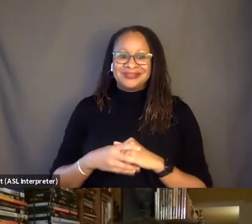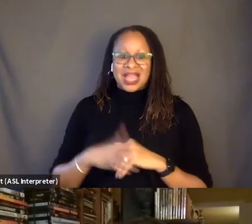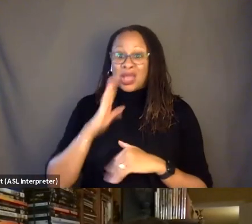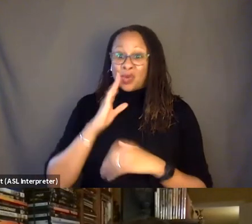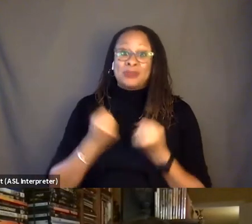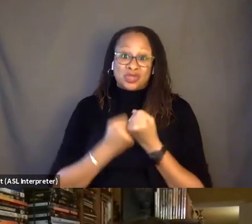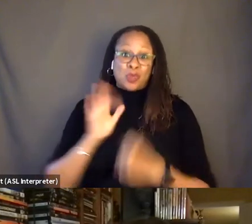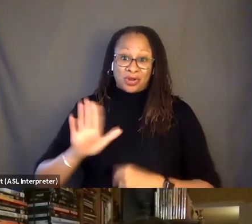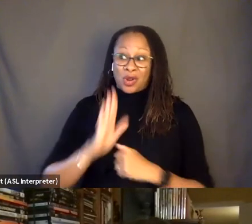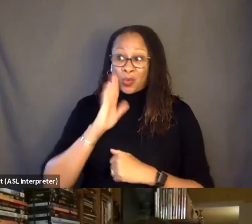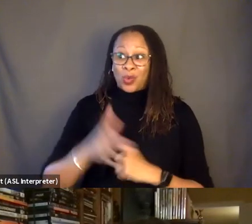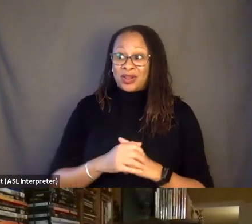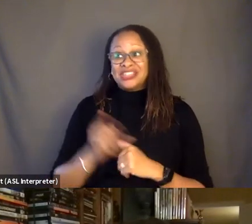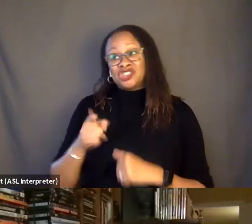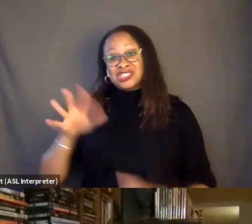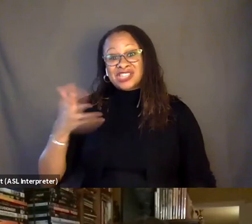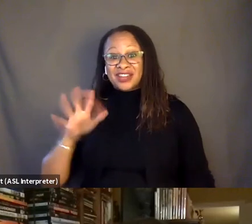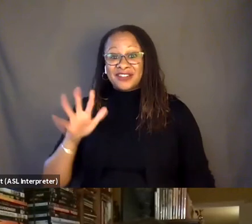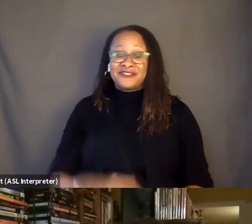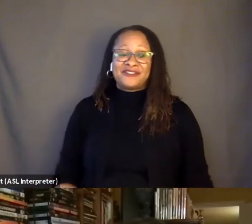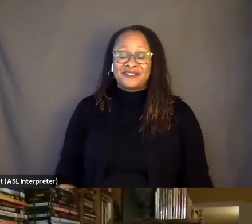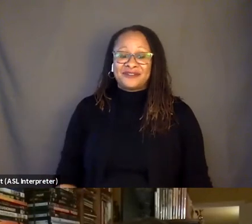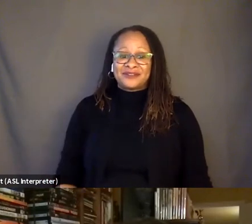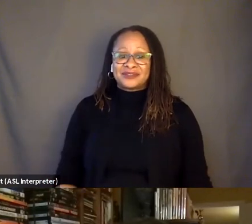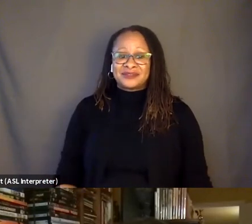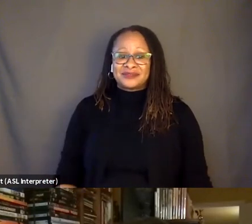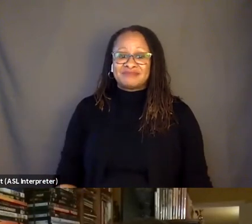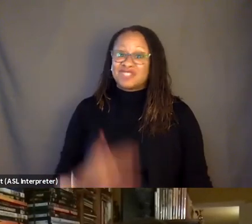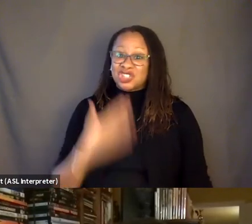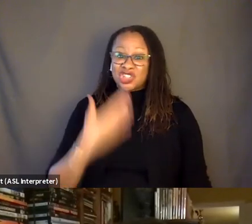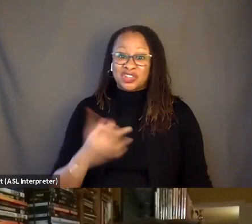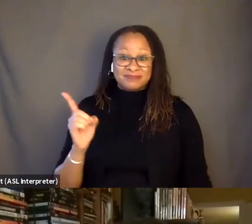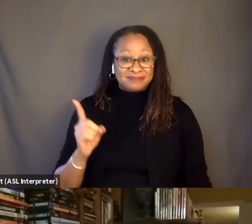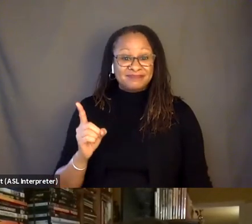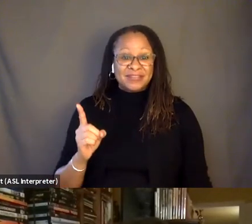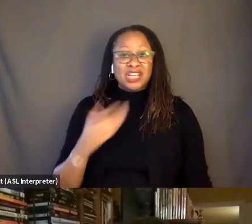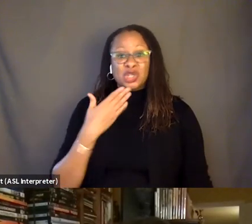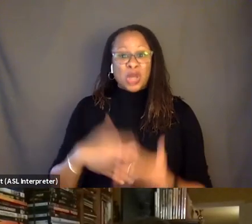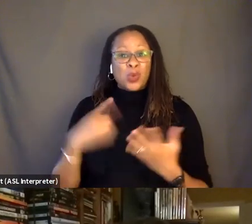And she's pretty, you know, she's good. She's good at what she does.